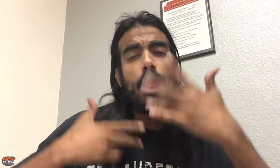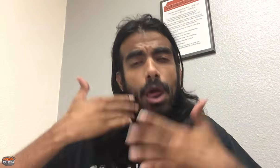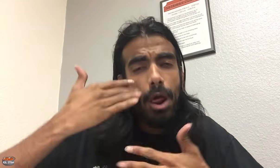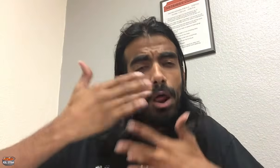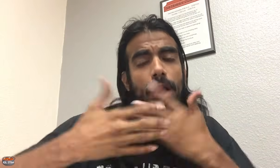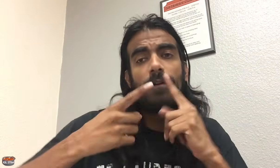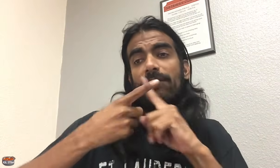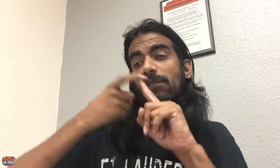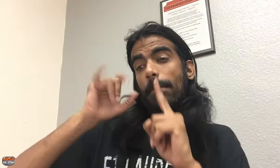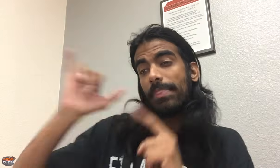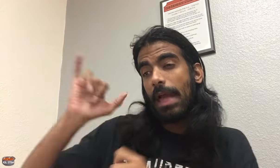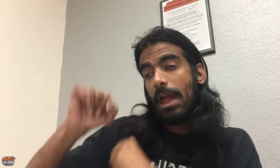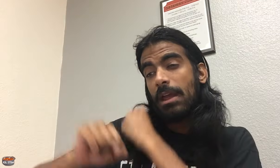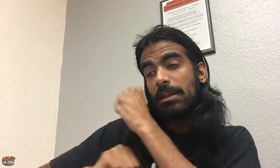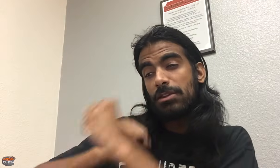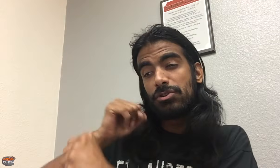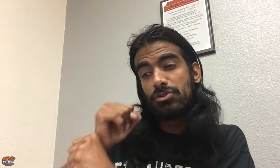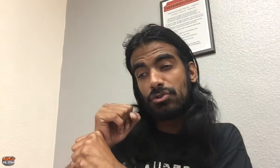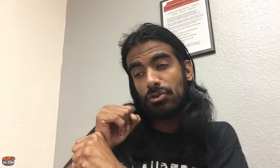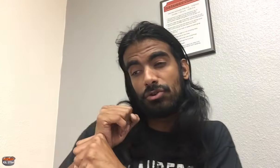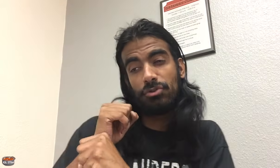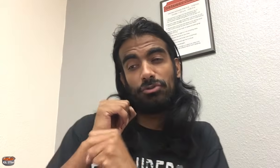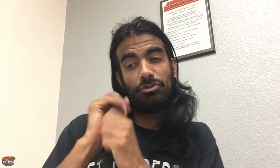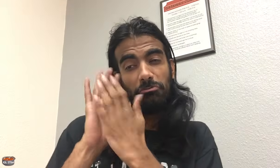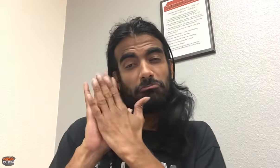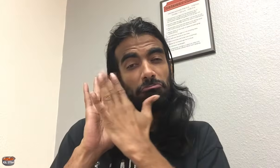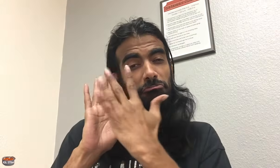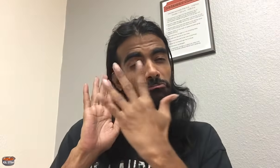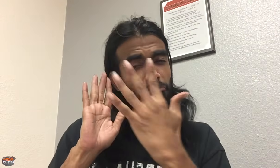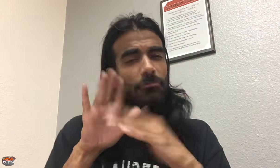Overtime from